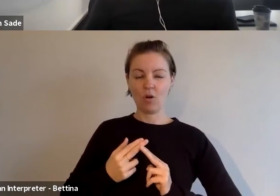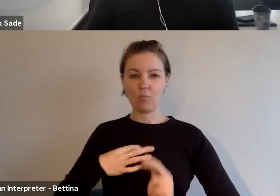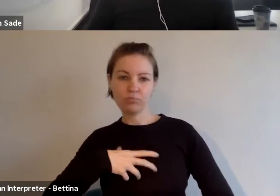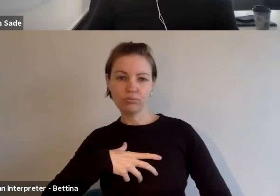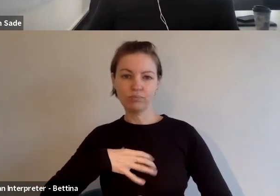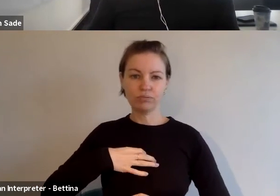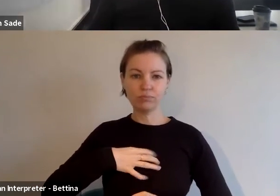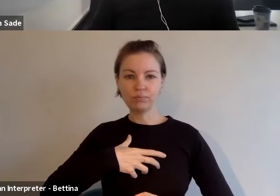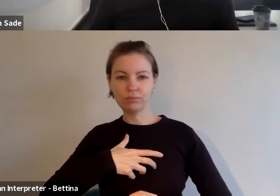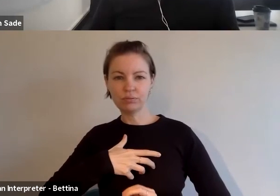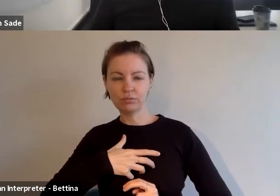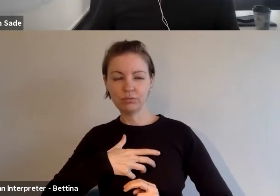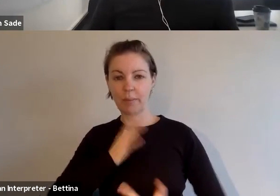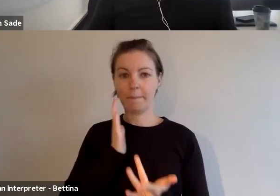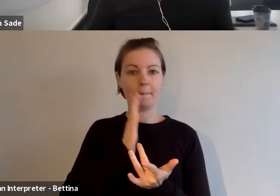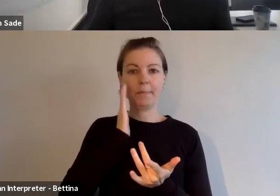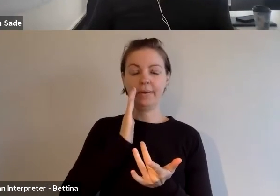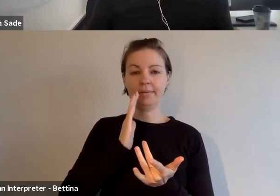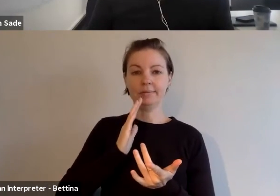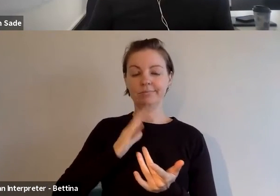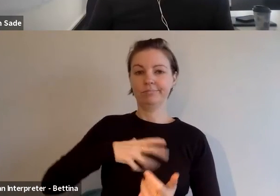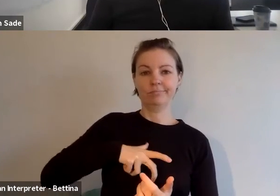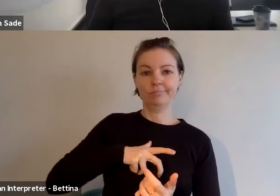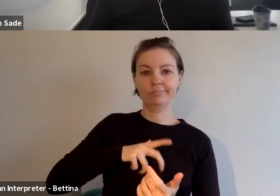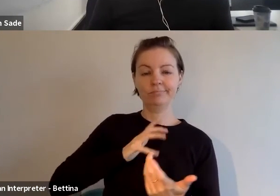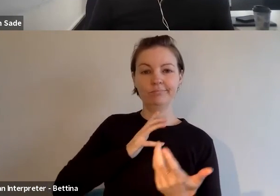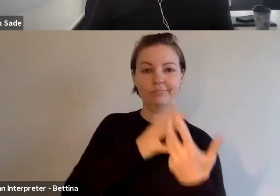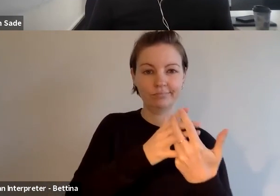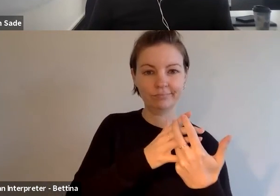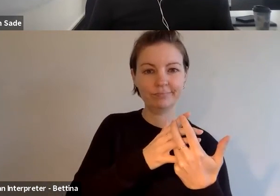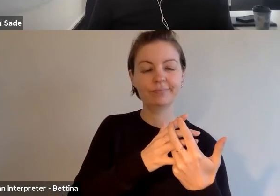and deface unexpected conditions with creative and critical thinking.